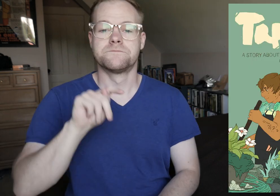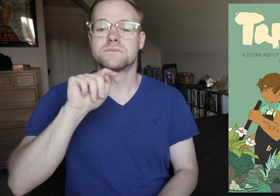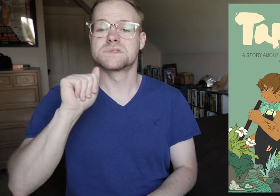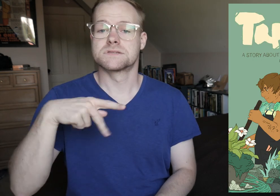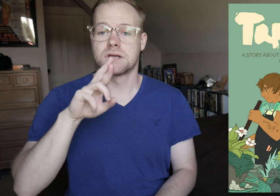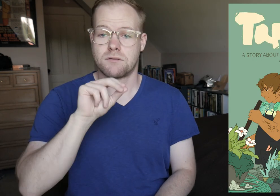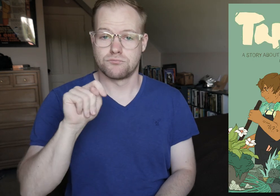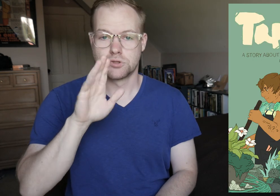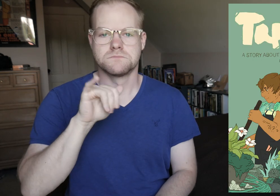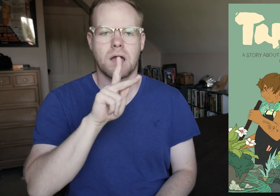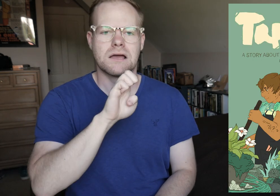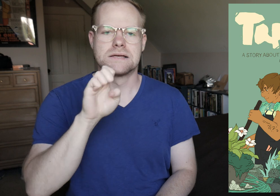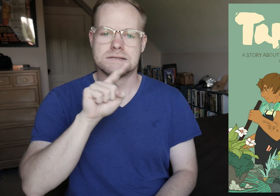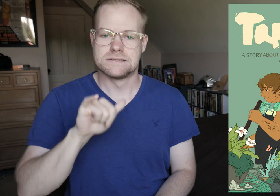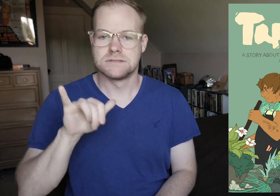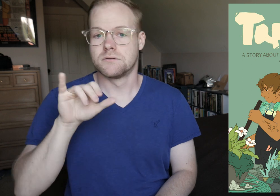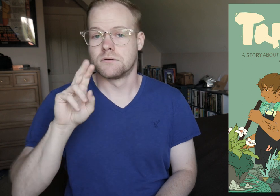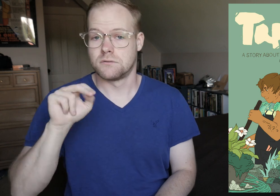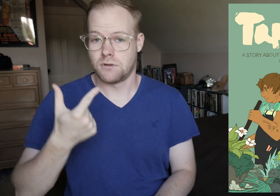Taproot by Keezy Young.